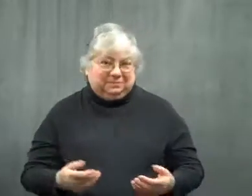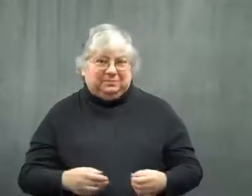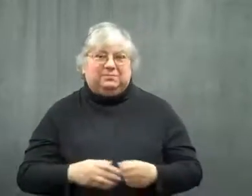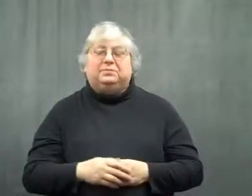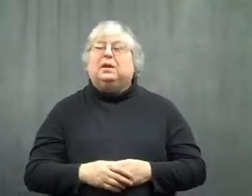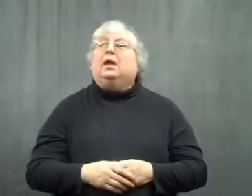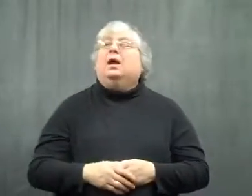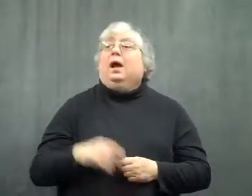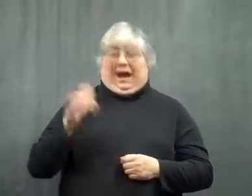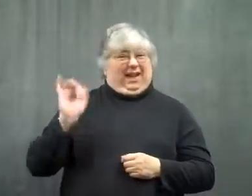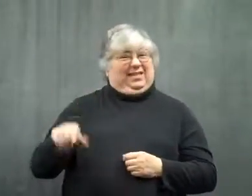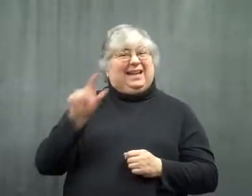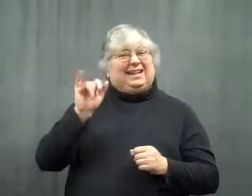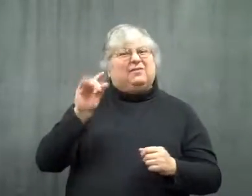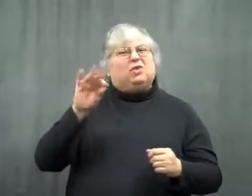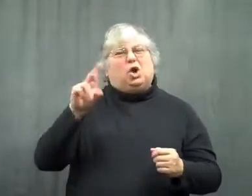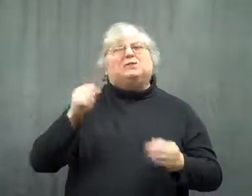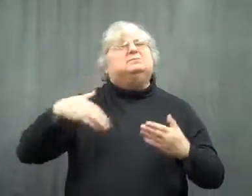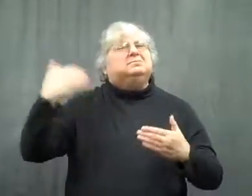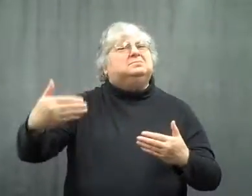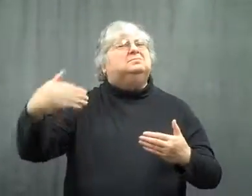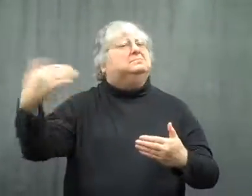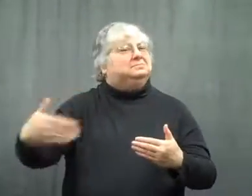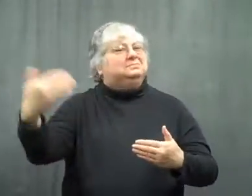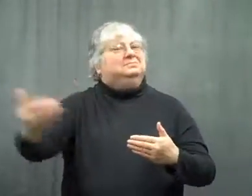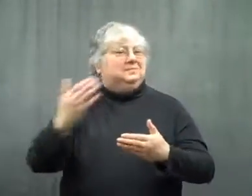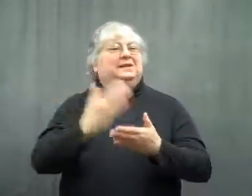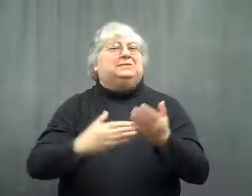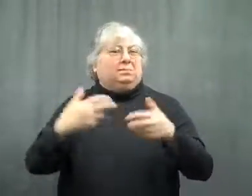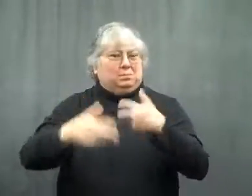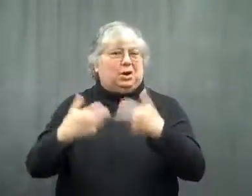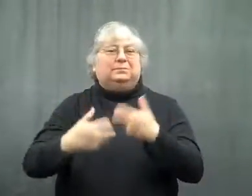There were other problem incidents with Giffords.